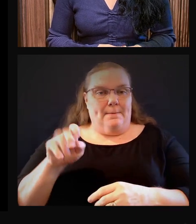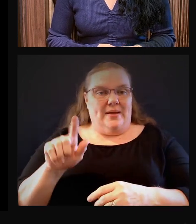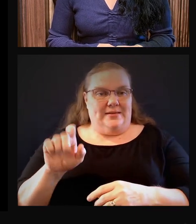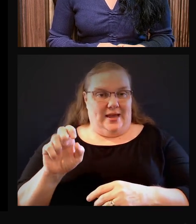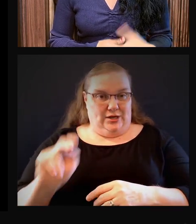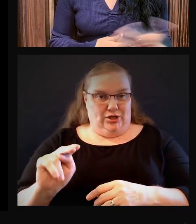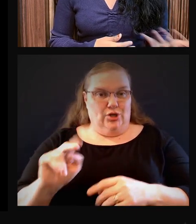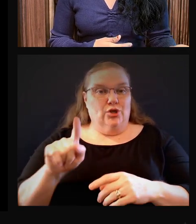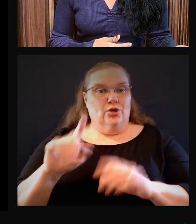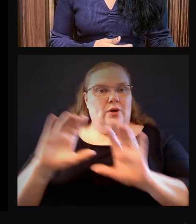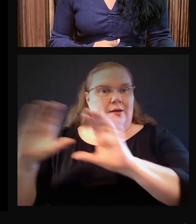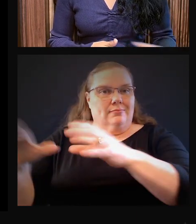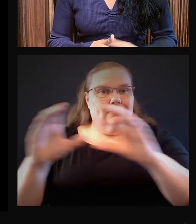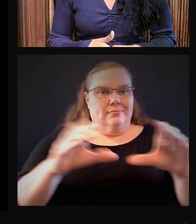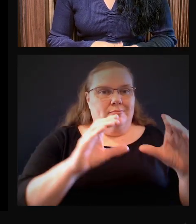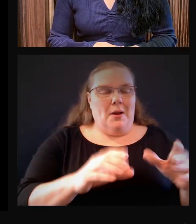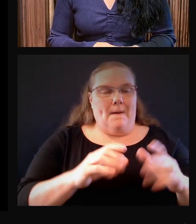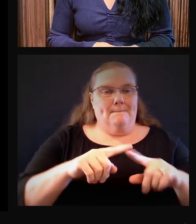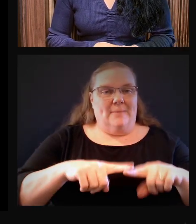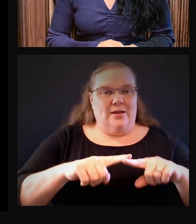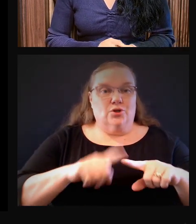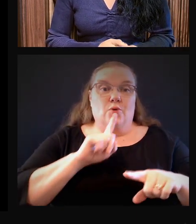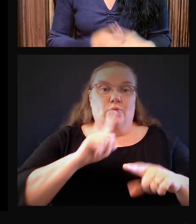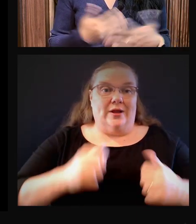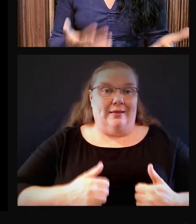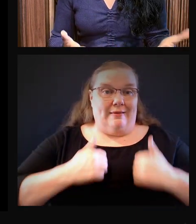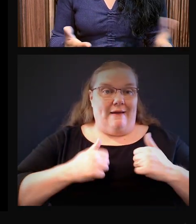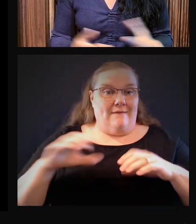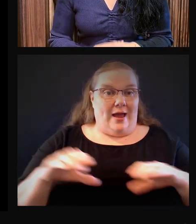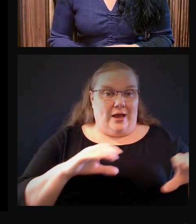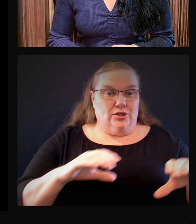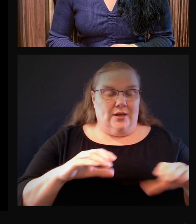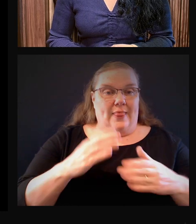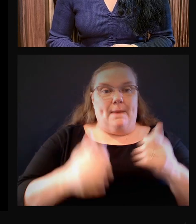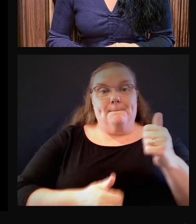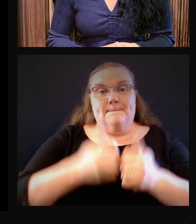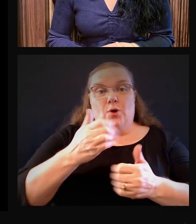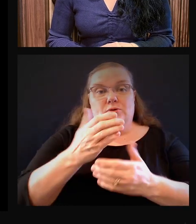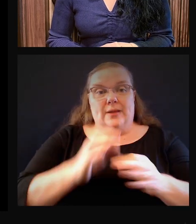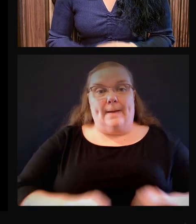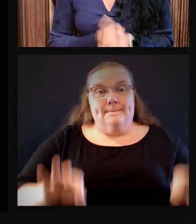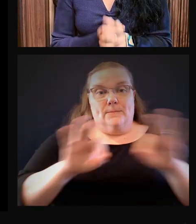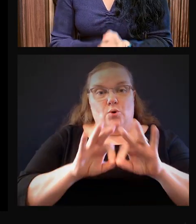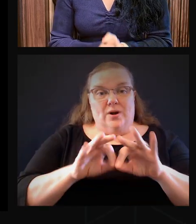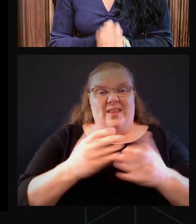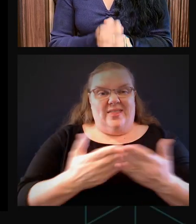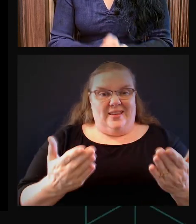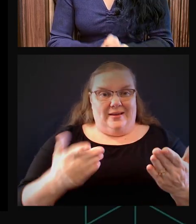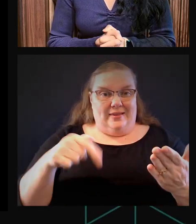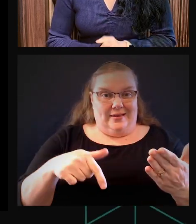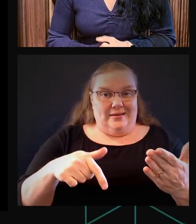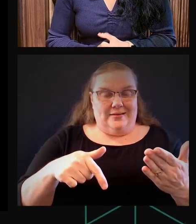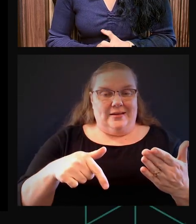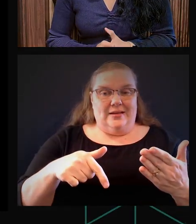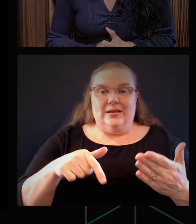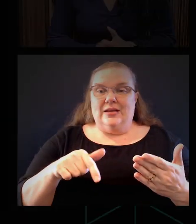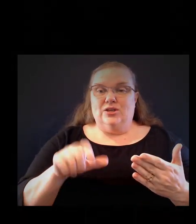And the most important part of this feature, and this talk, is the fact that Churn Prediction is integrated directly within Segmentation.